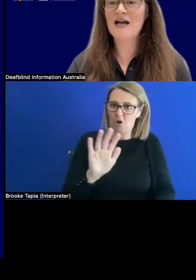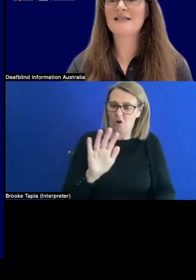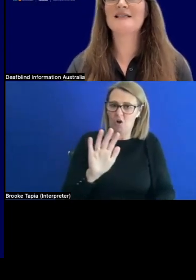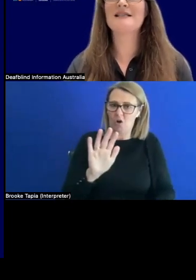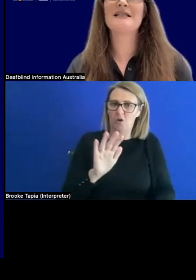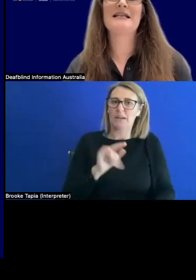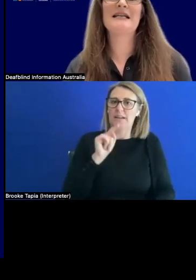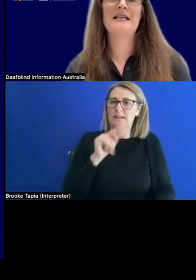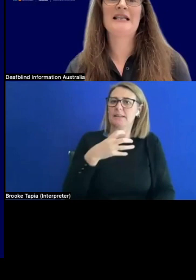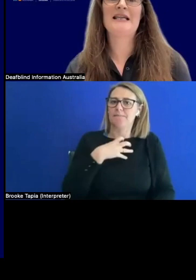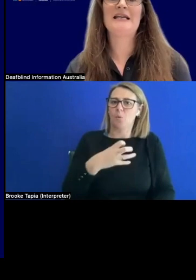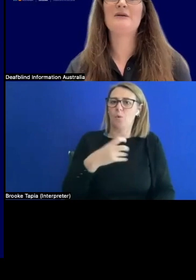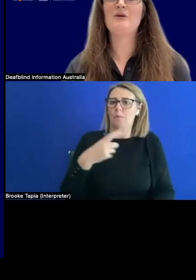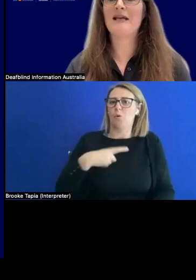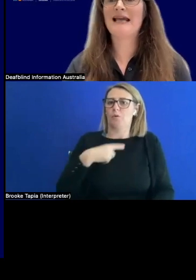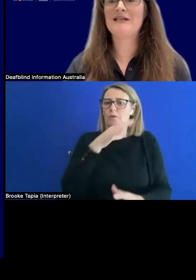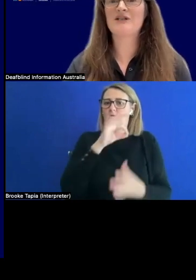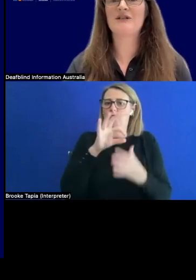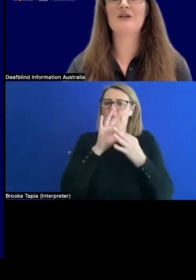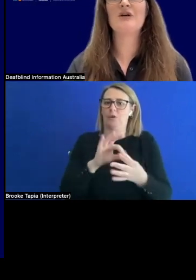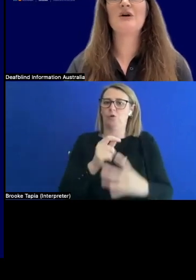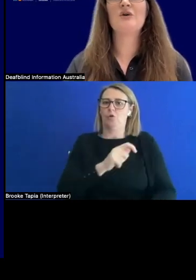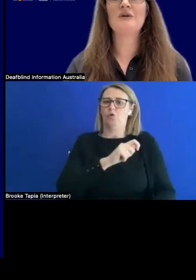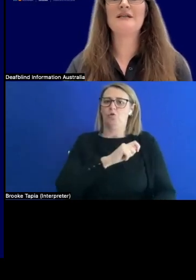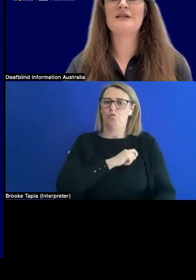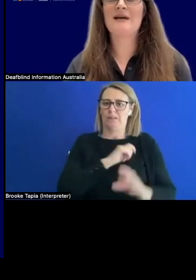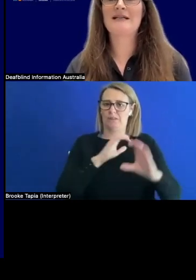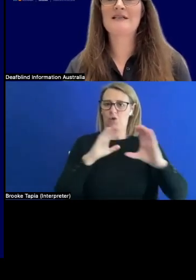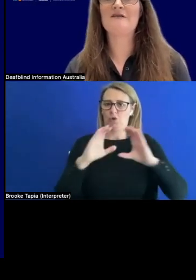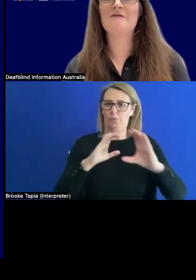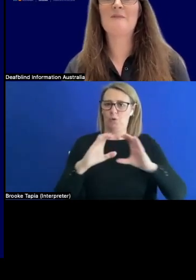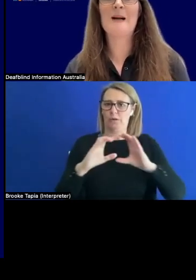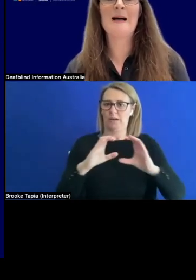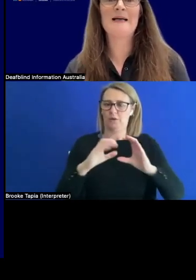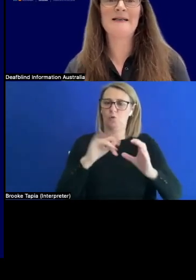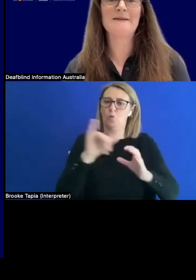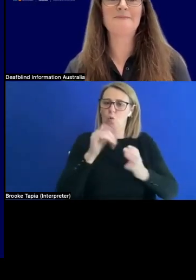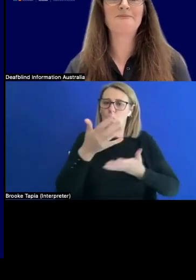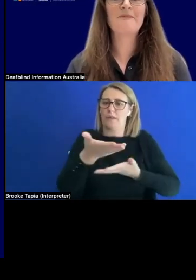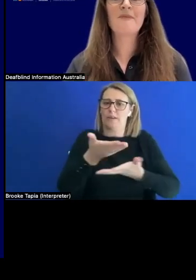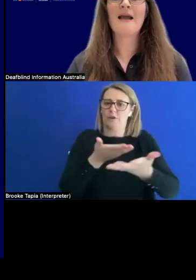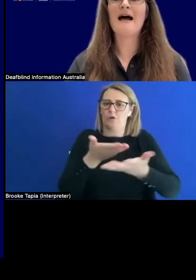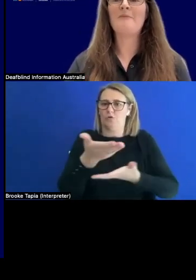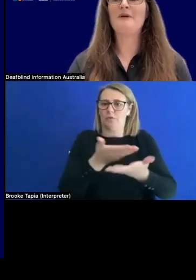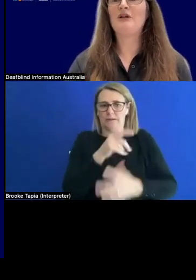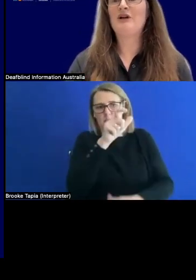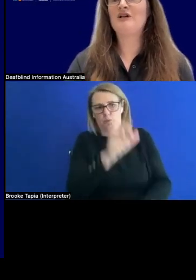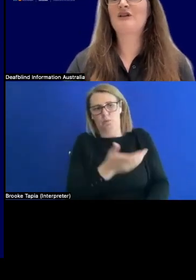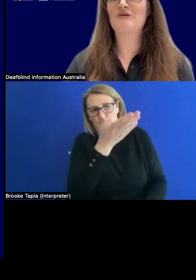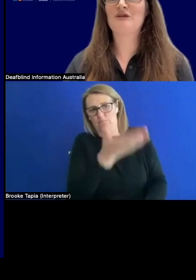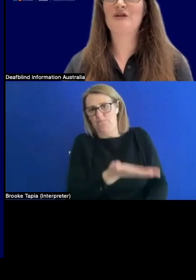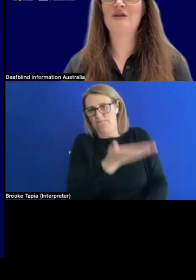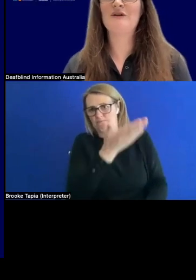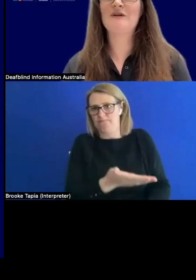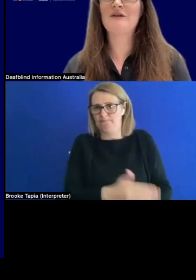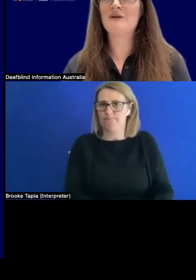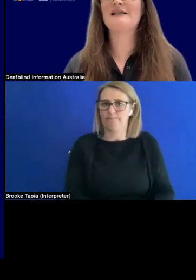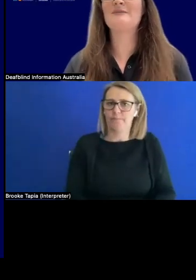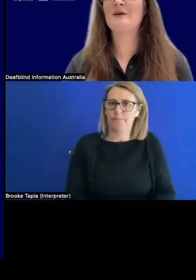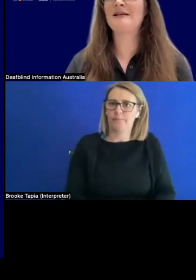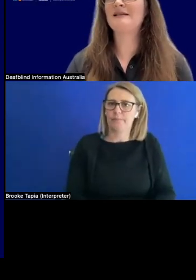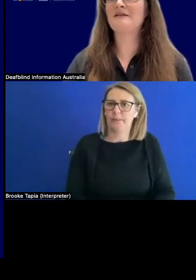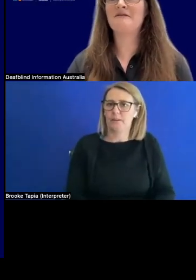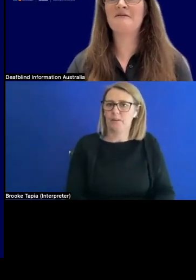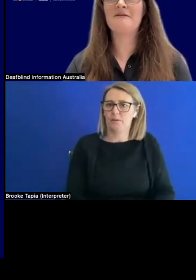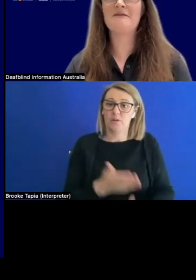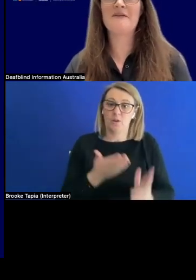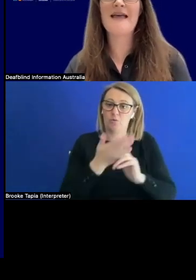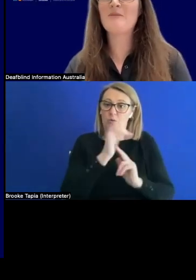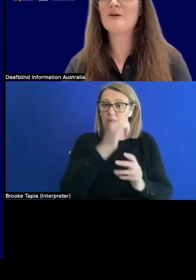trust in the communication or interactive partner learned through experience of that